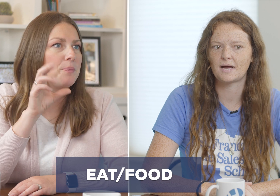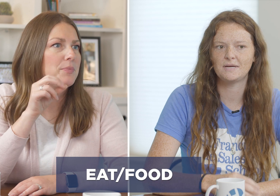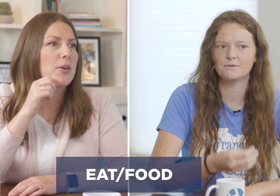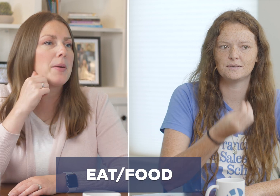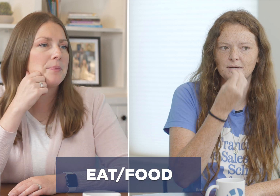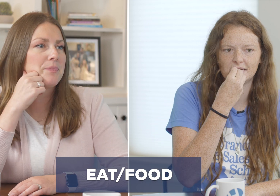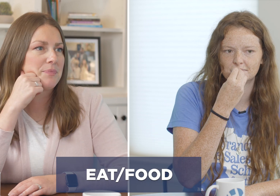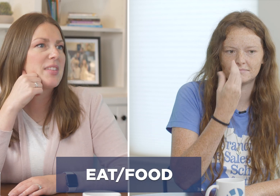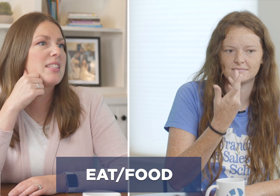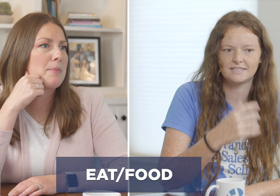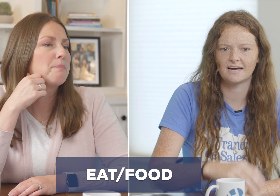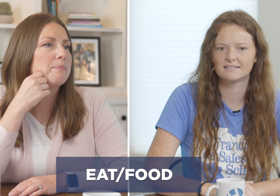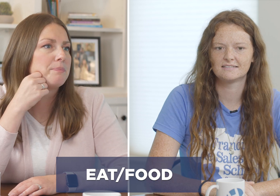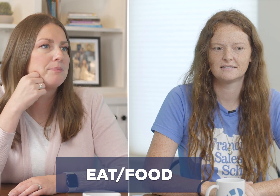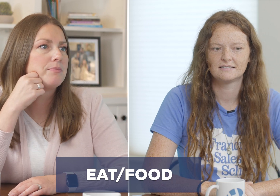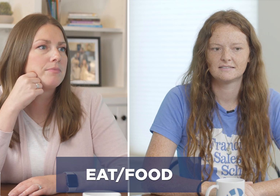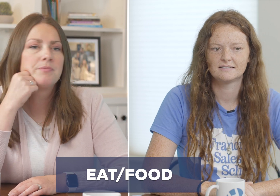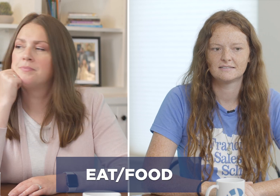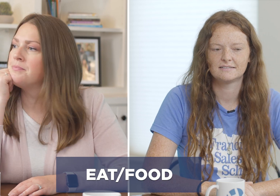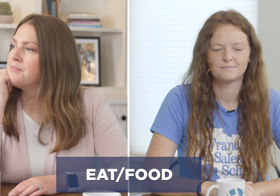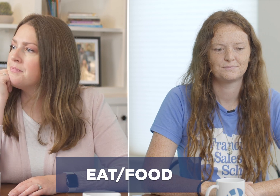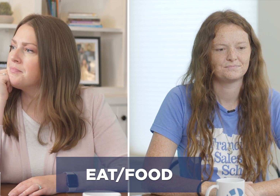I mean it would be the same